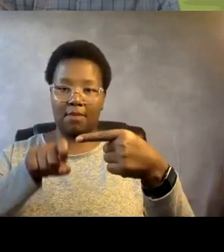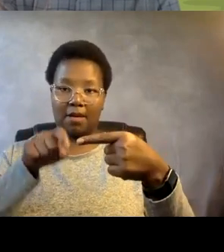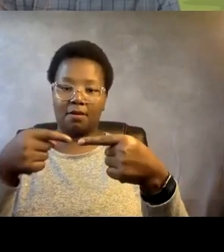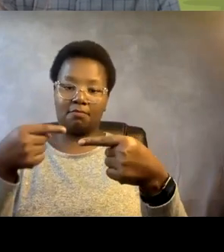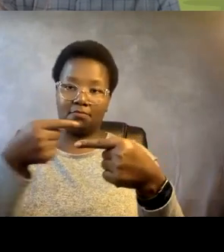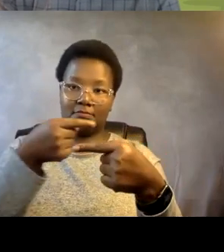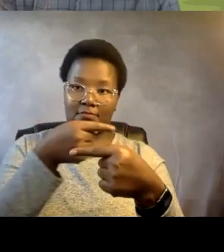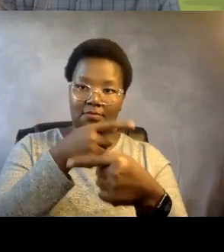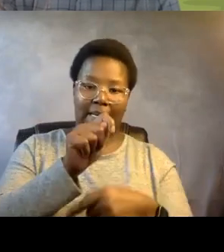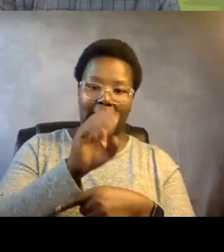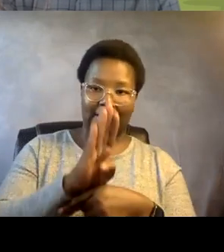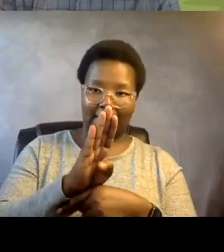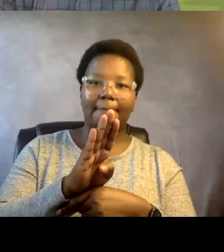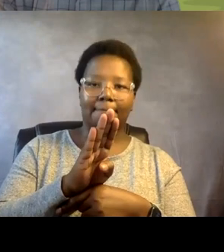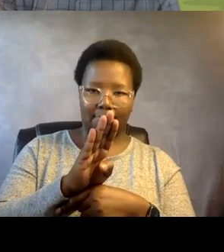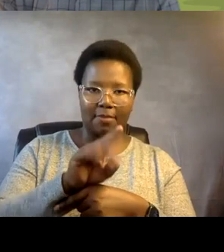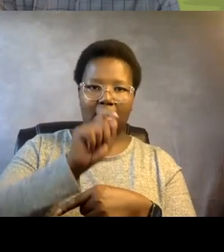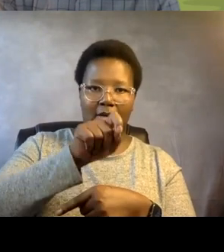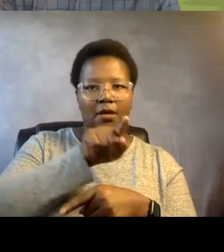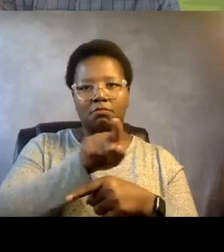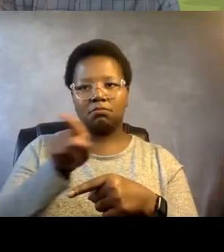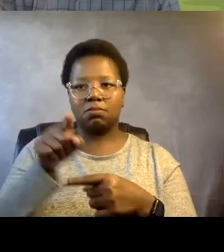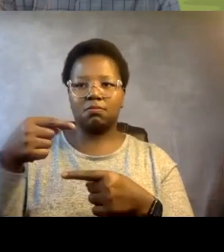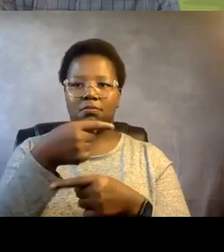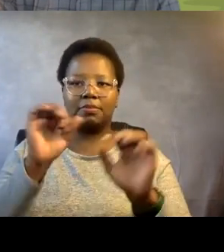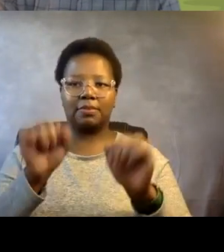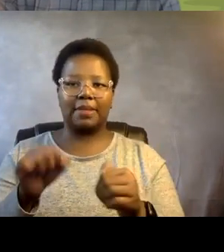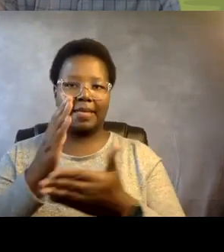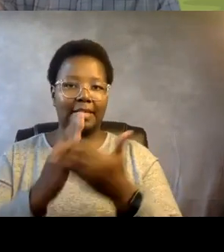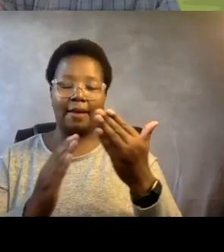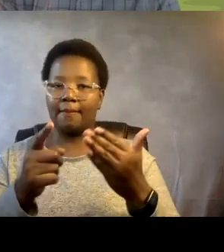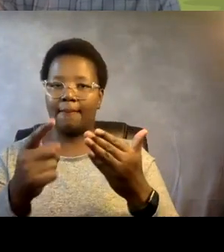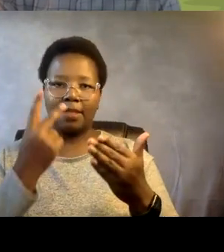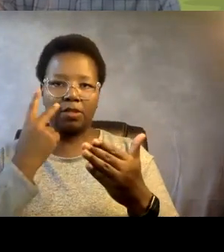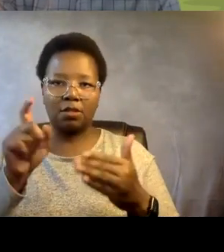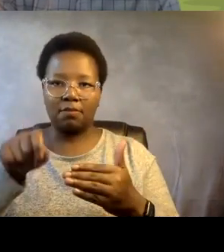now I'm in a place where there there is no visual indication. Now if I wanted to dig a